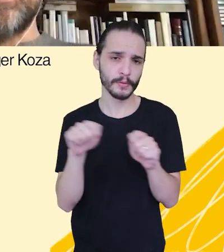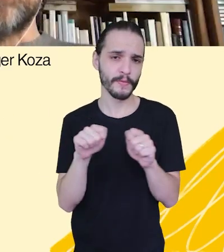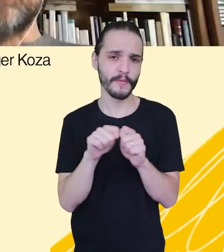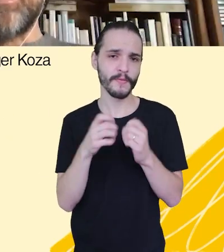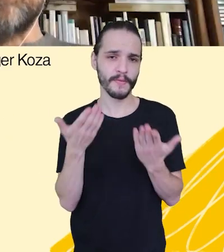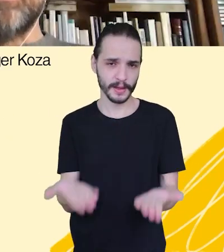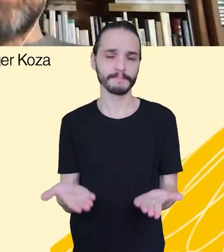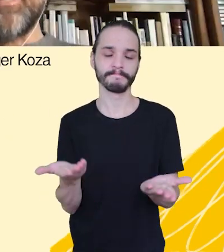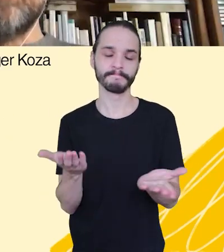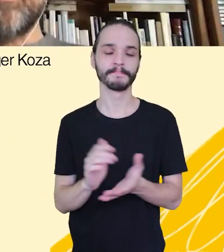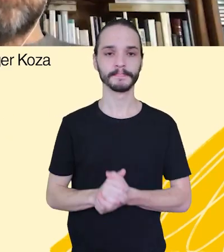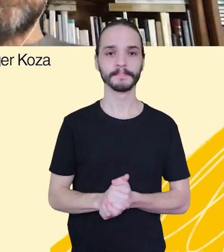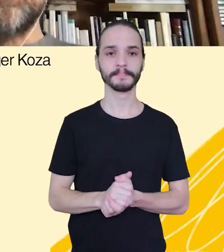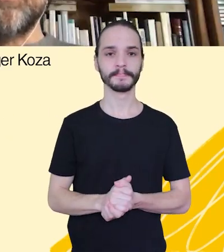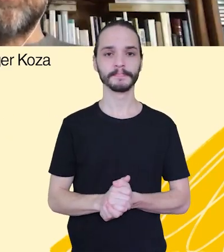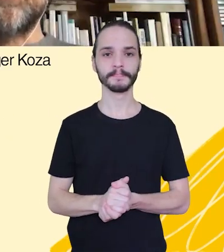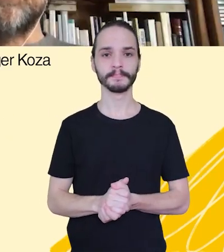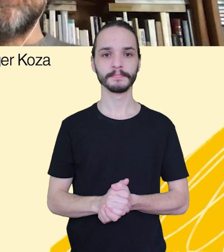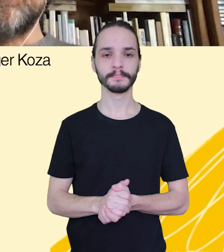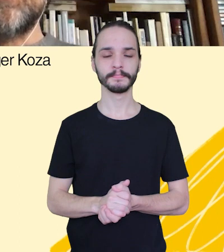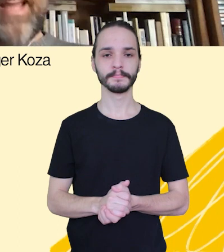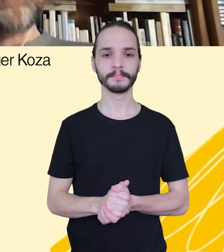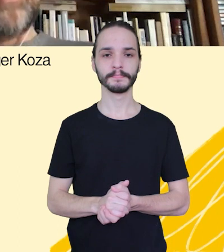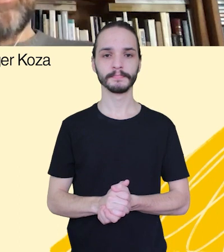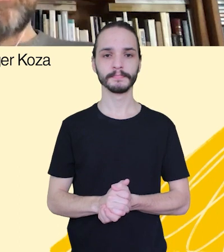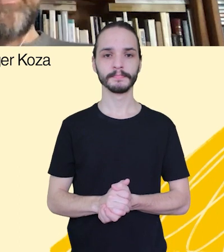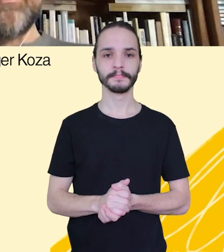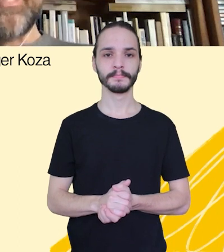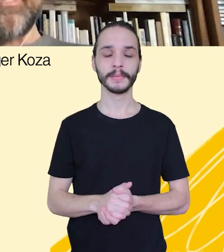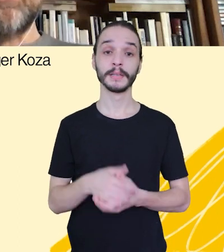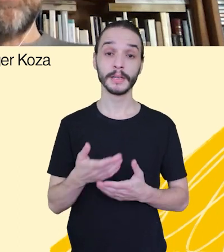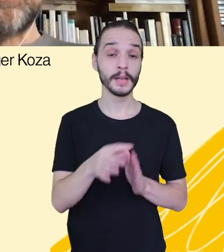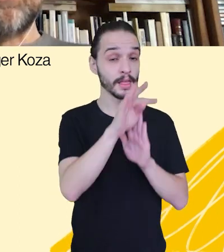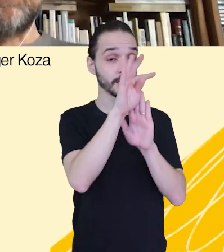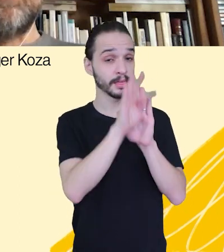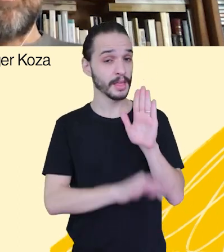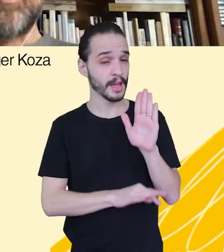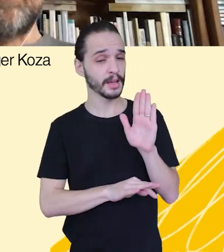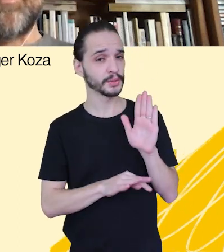And about what the text, what's being said itís a little important.